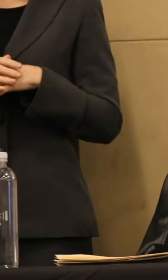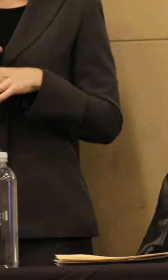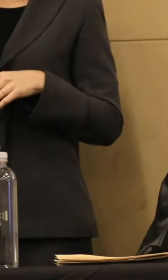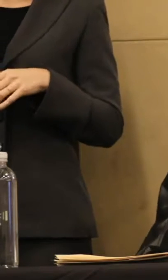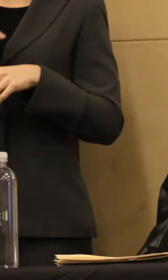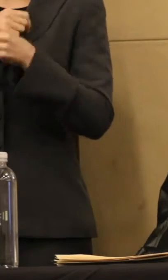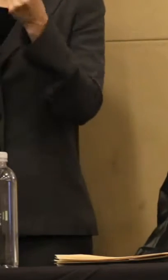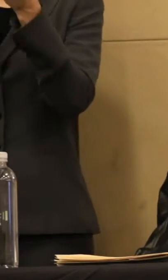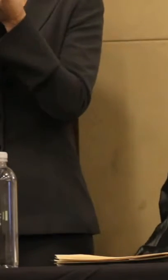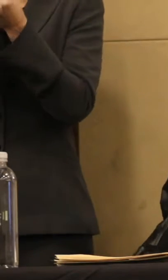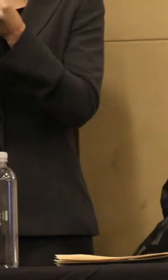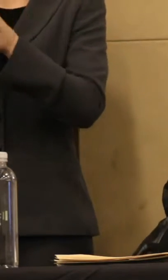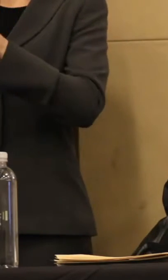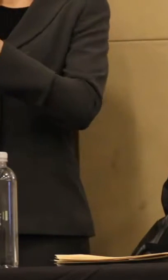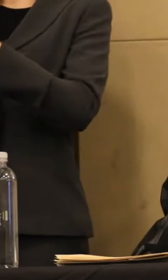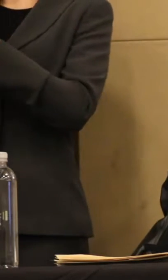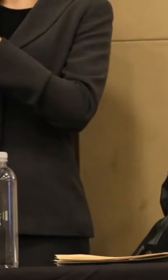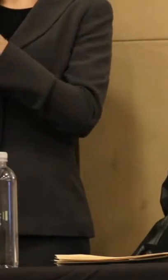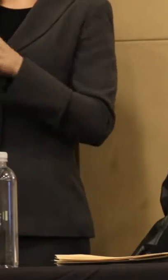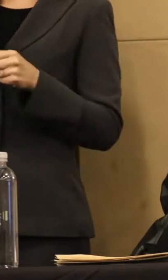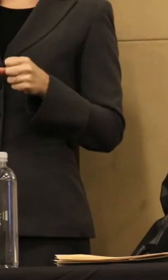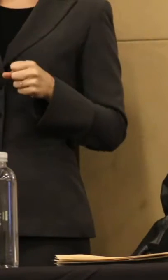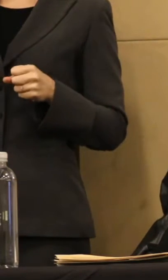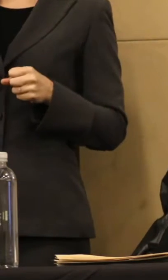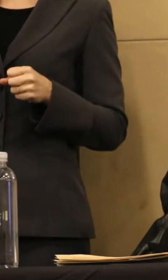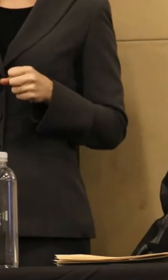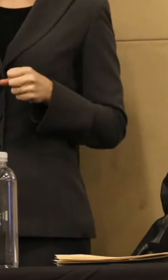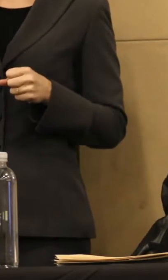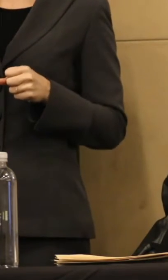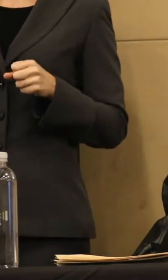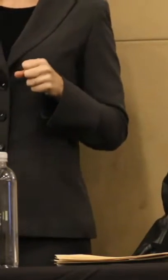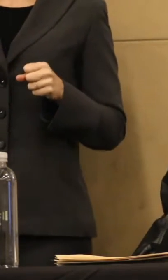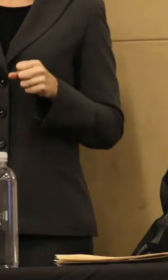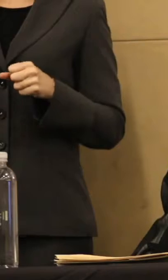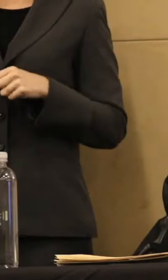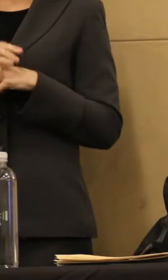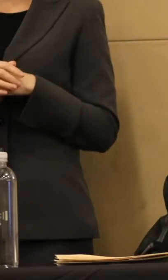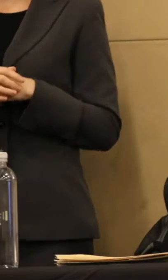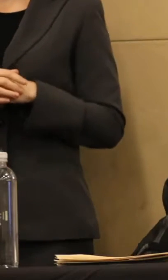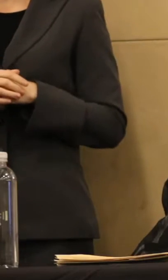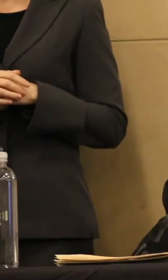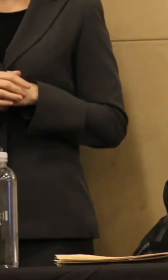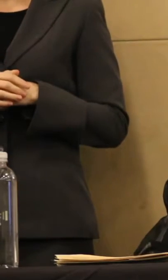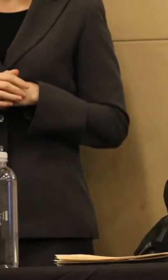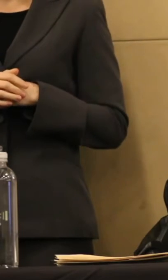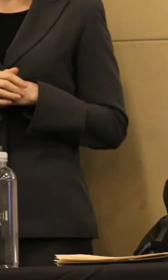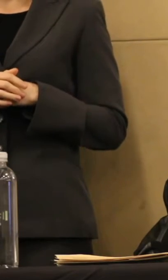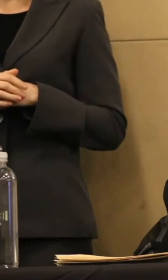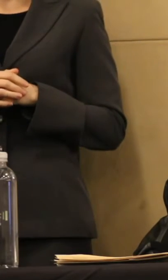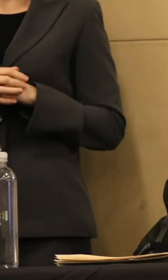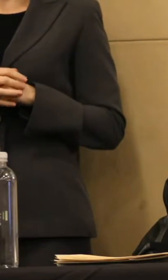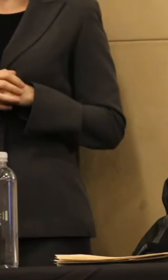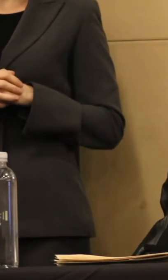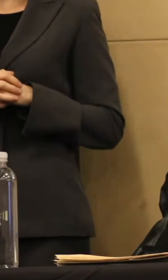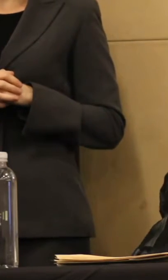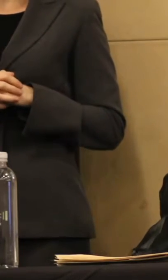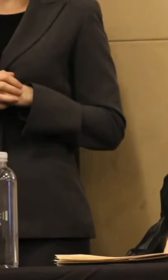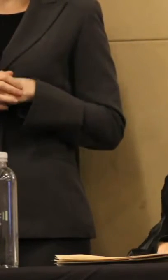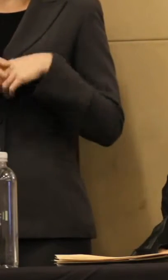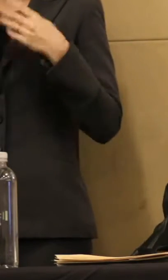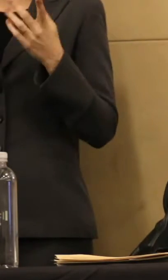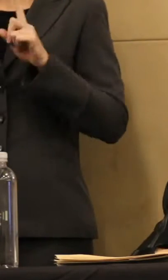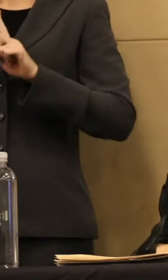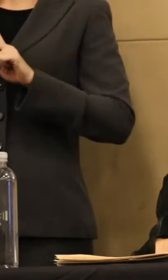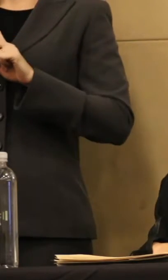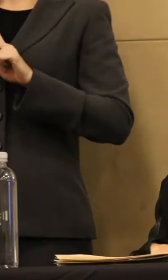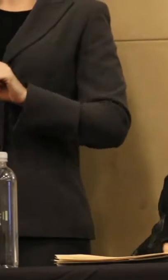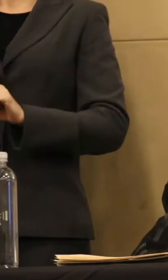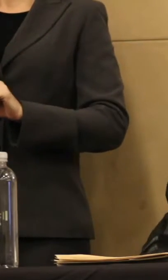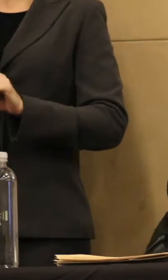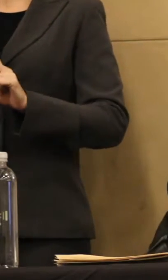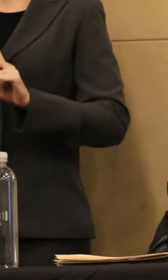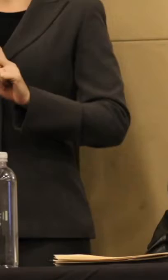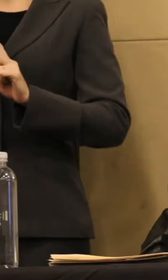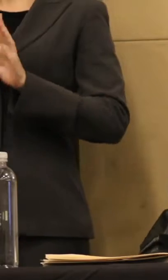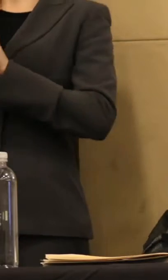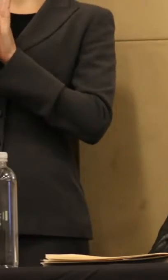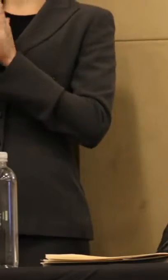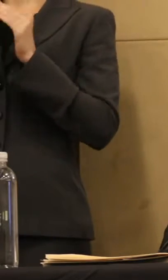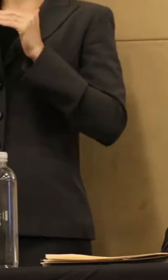And this is as most of you know, a change in -- at the state level that supports moving